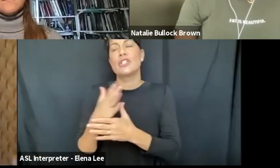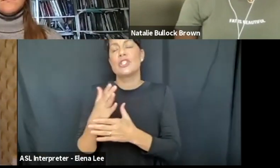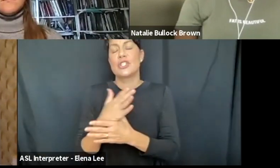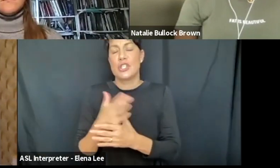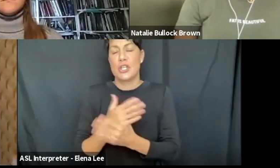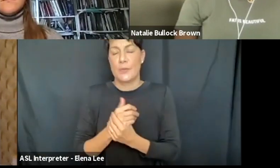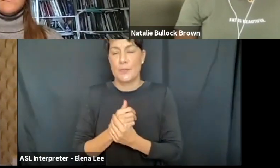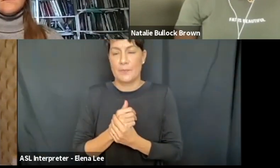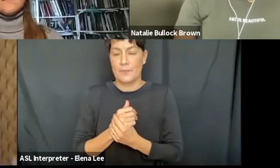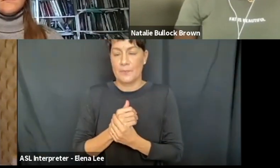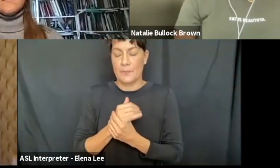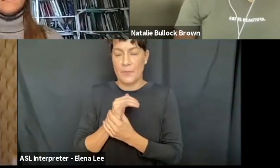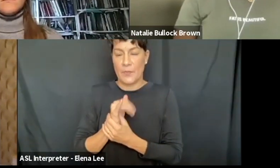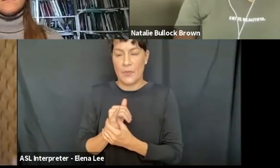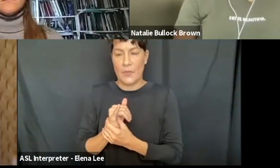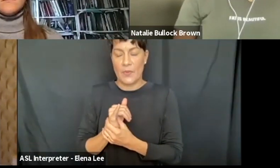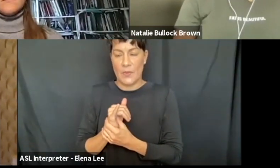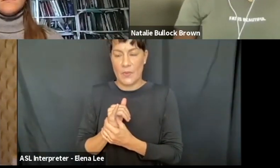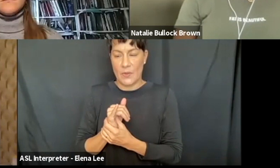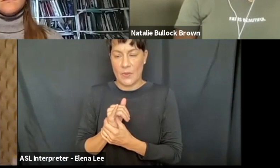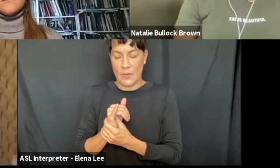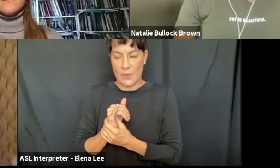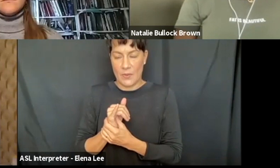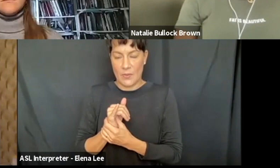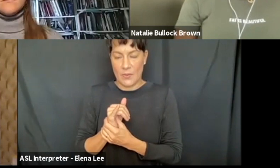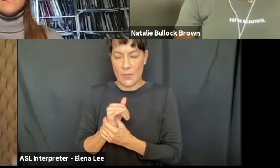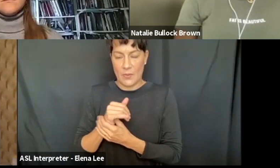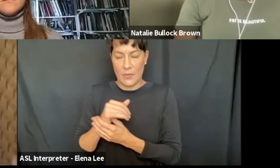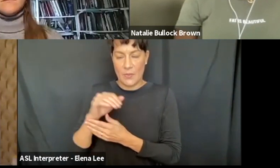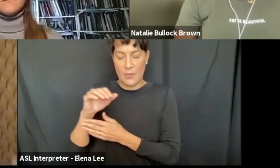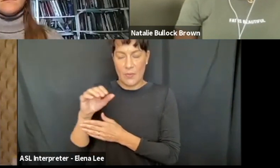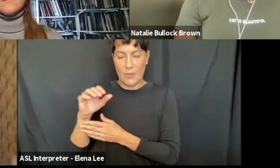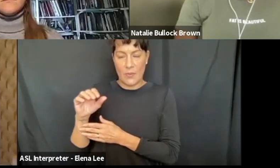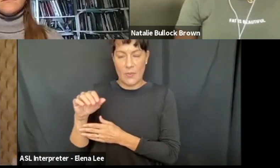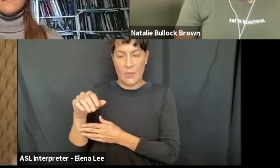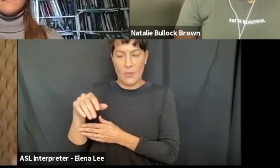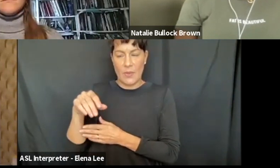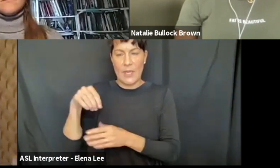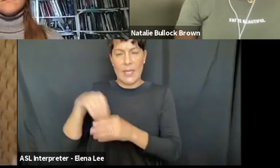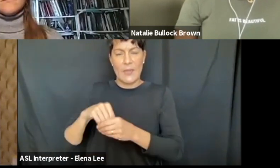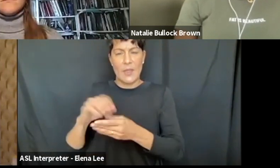that the main protagonist, Maricruz Ladino, who came out, she showed her face.